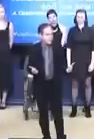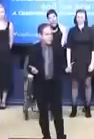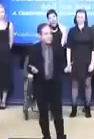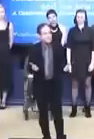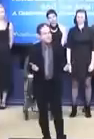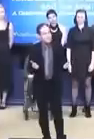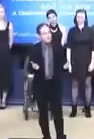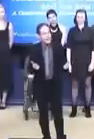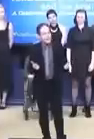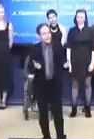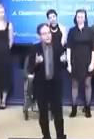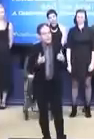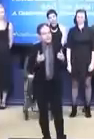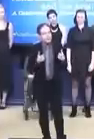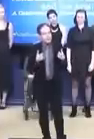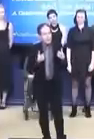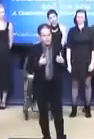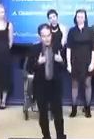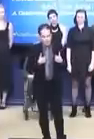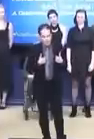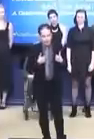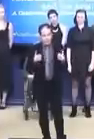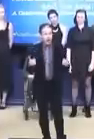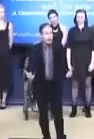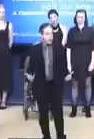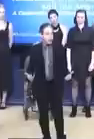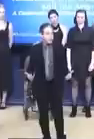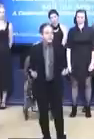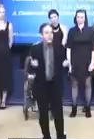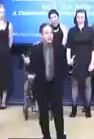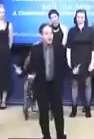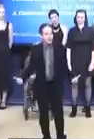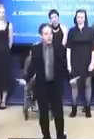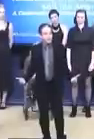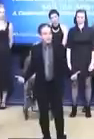And it seemed that the place where young people of our era, of generations.